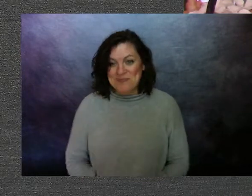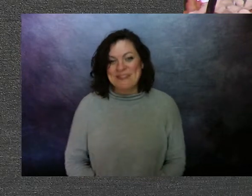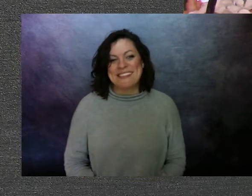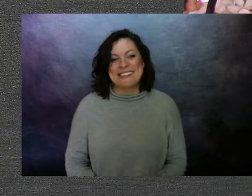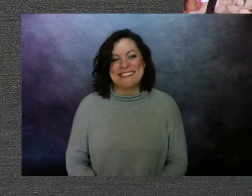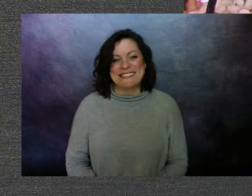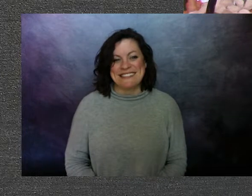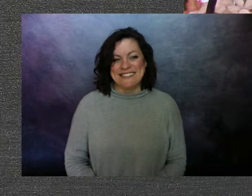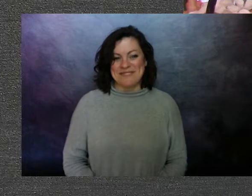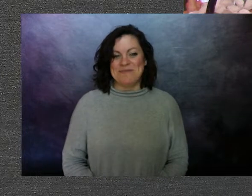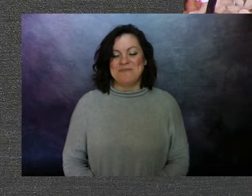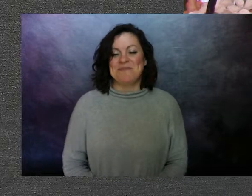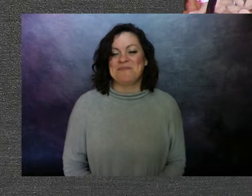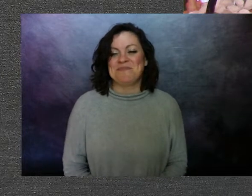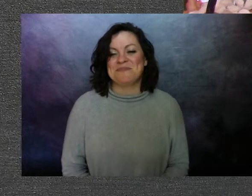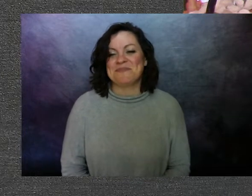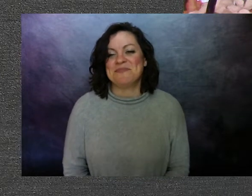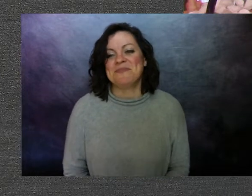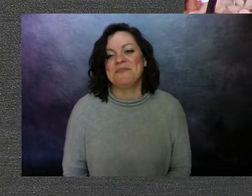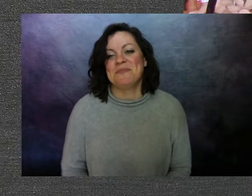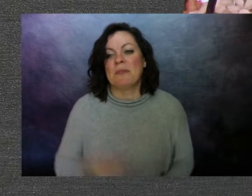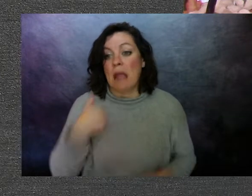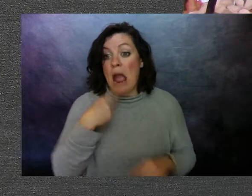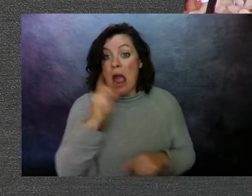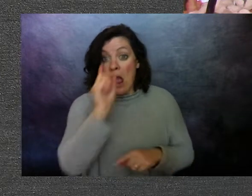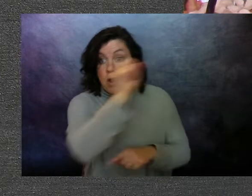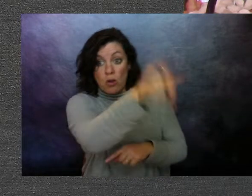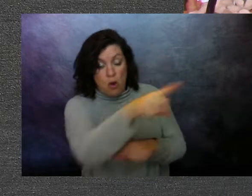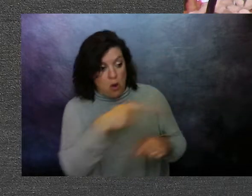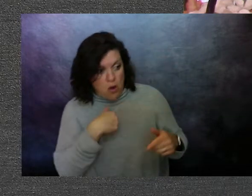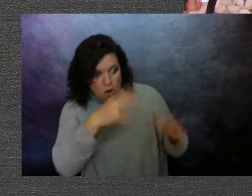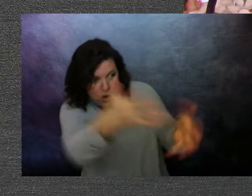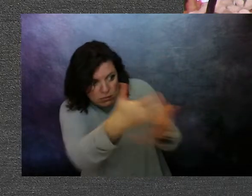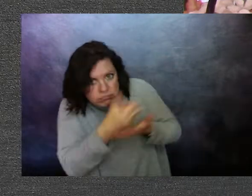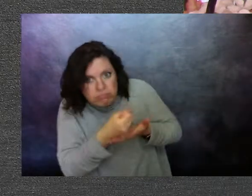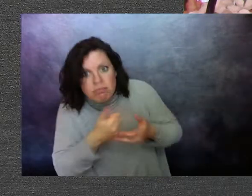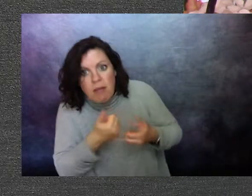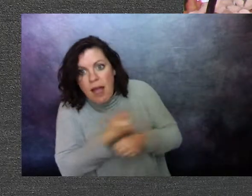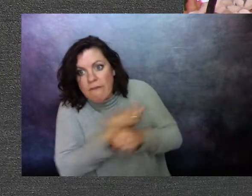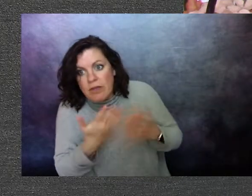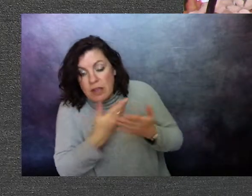Okay, so I am going to move where all of my things are hanging up and then we will see how smart you are